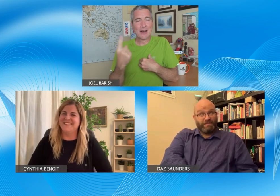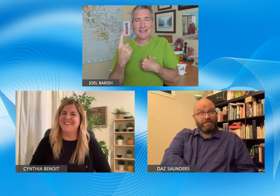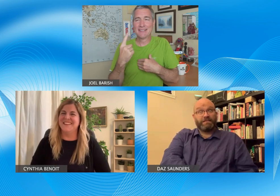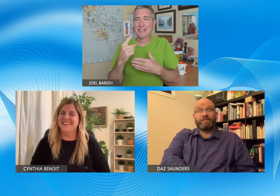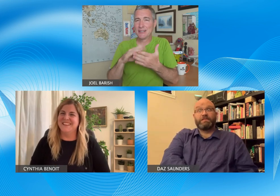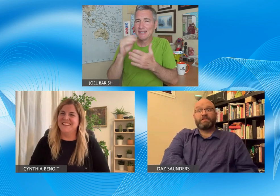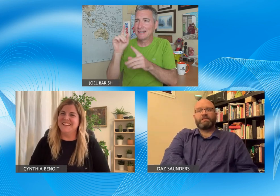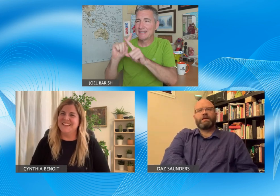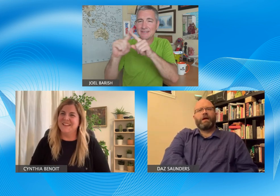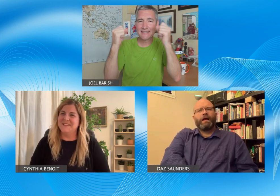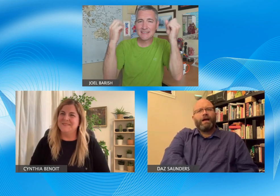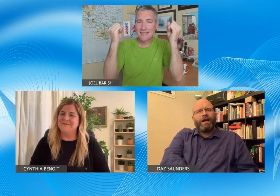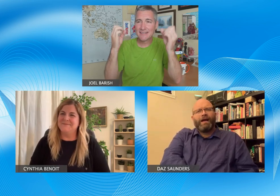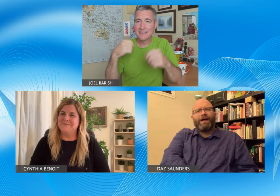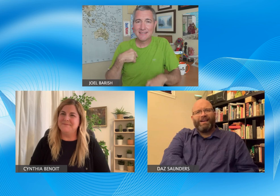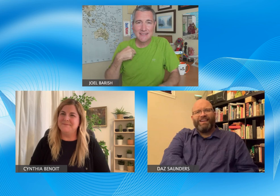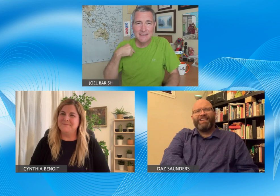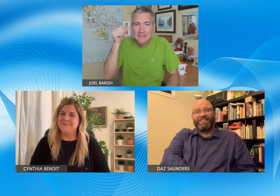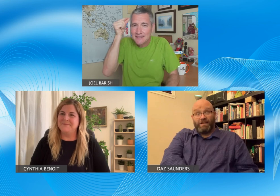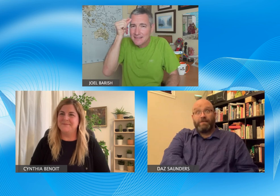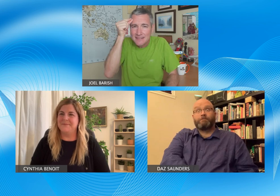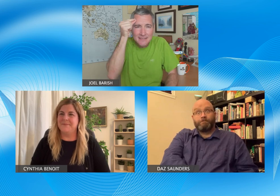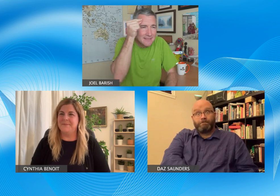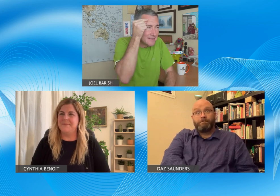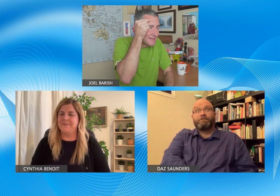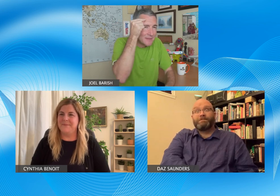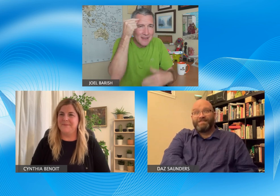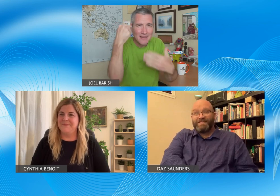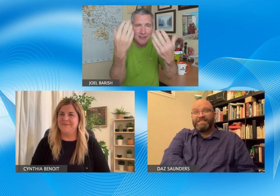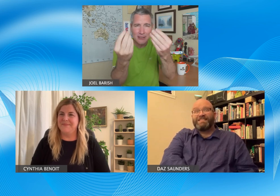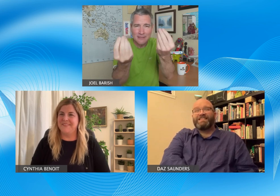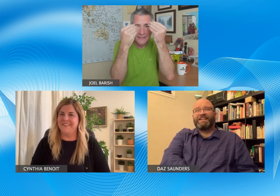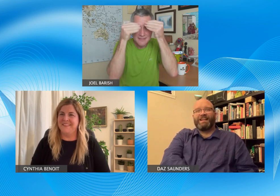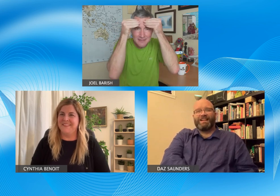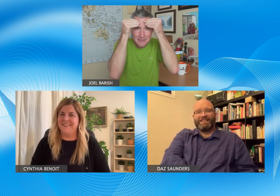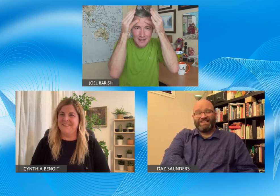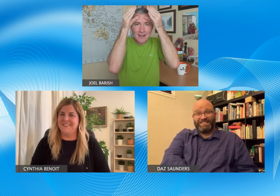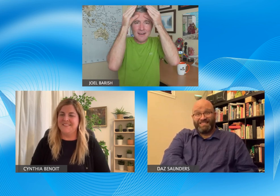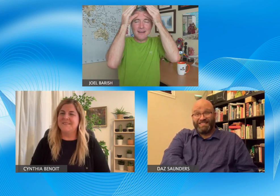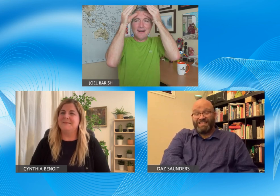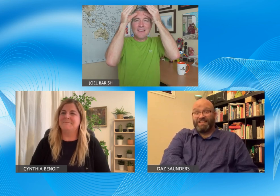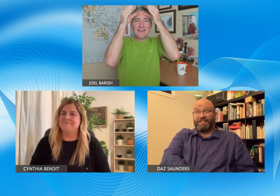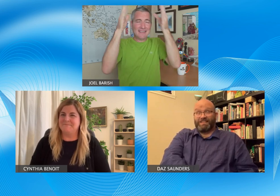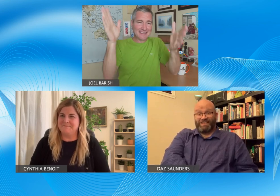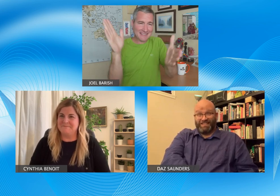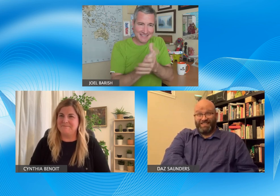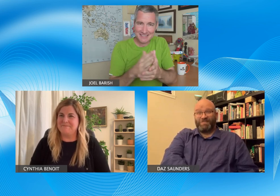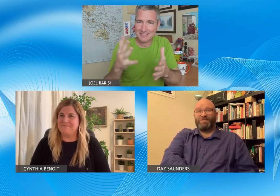I’ve always found it stimulating to learn about the different sign languages.